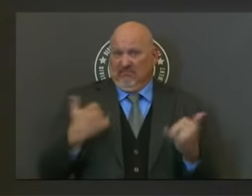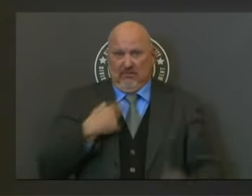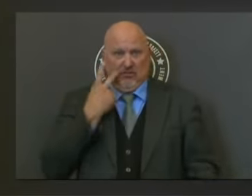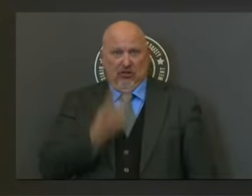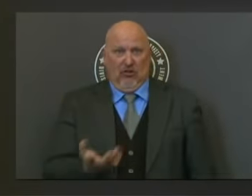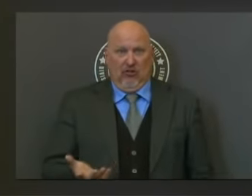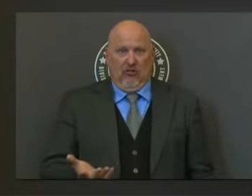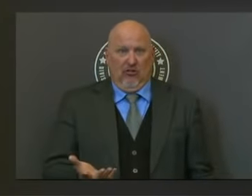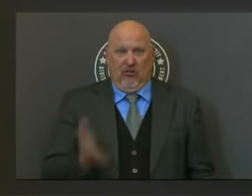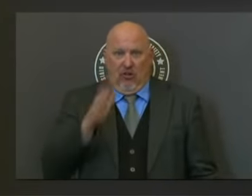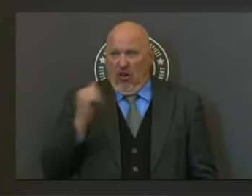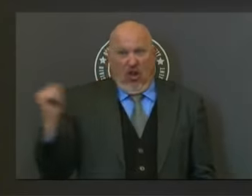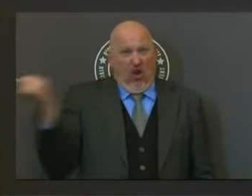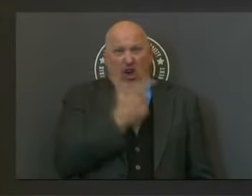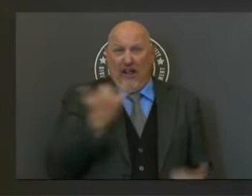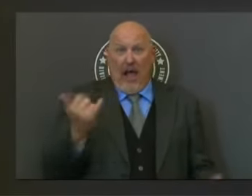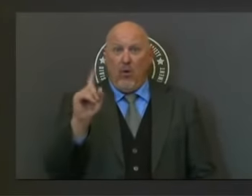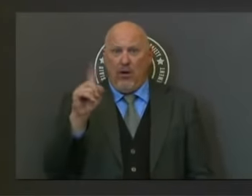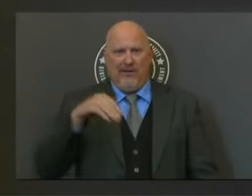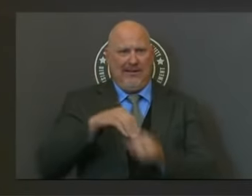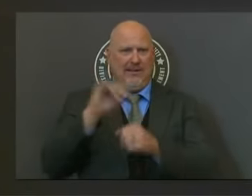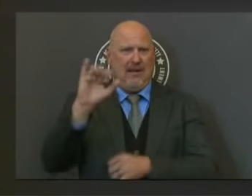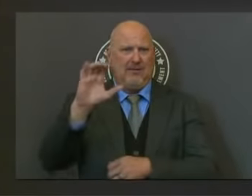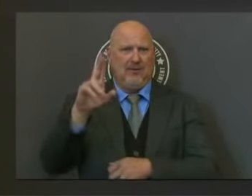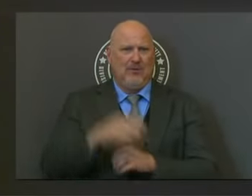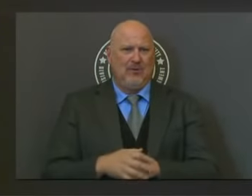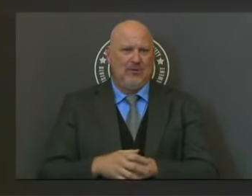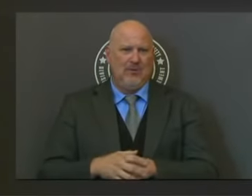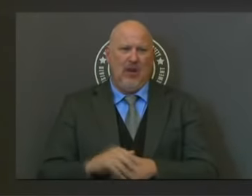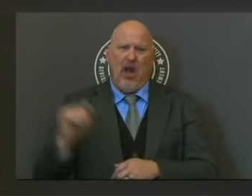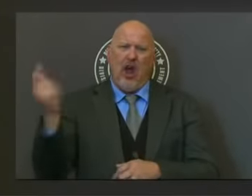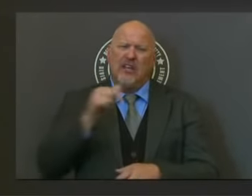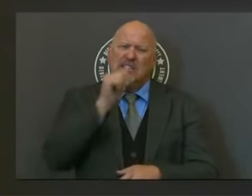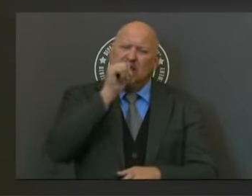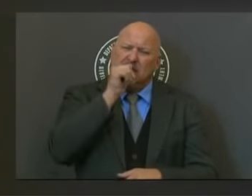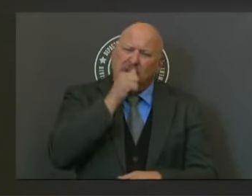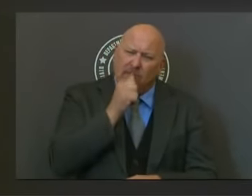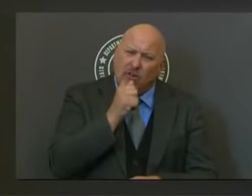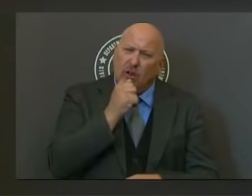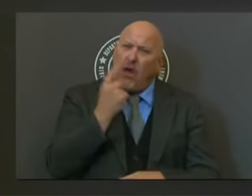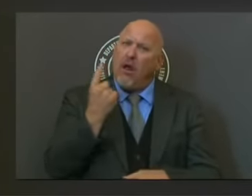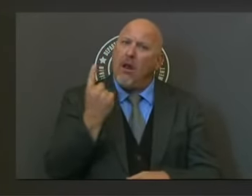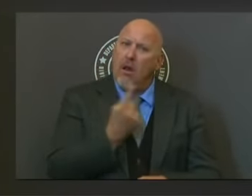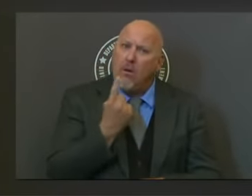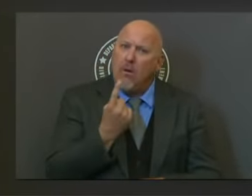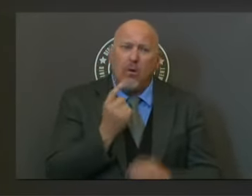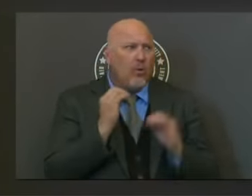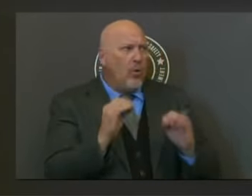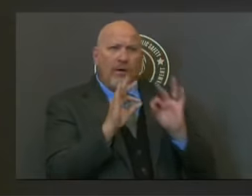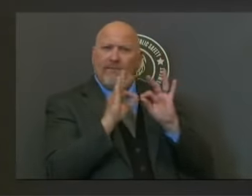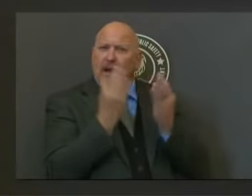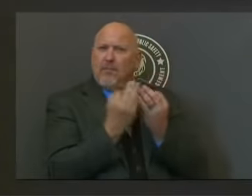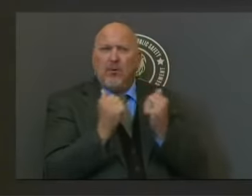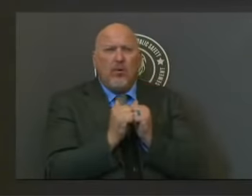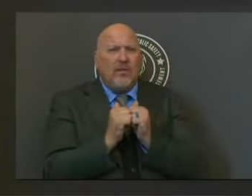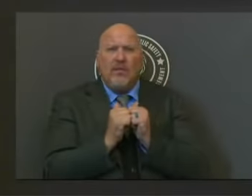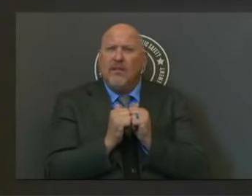alone and they don't have the comfort of their their family or